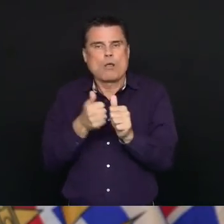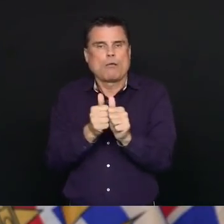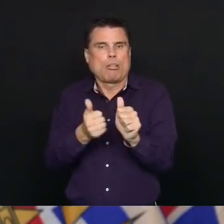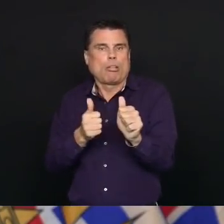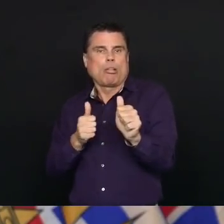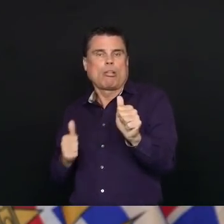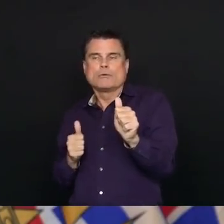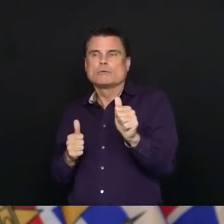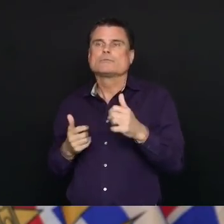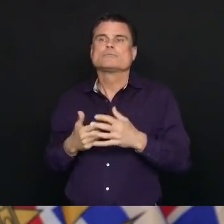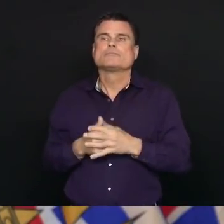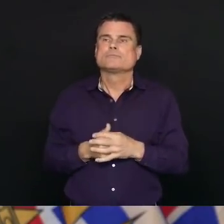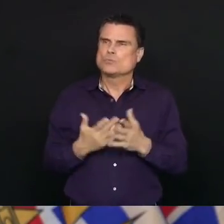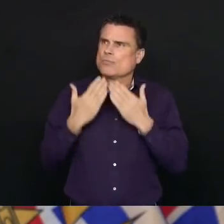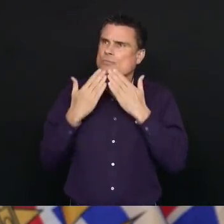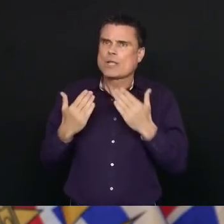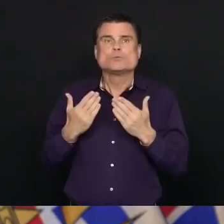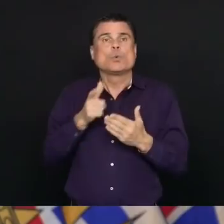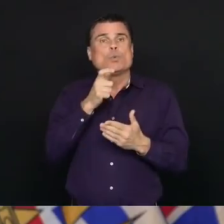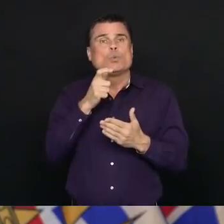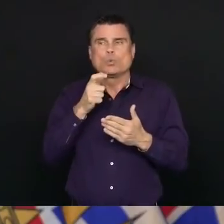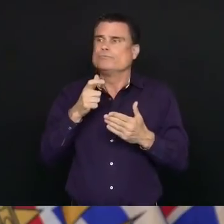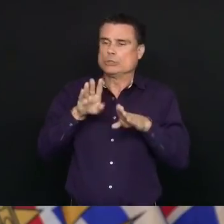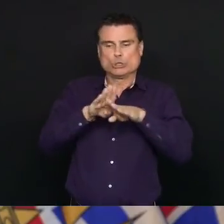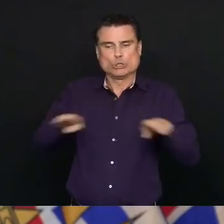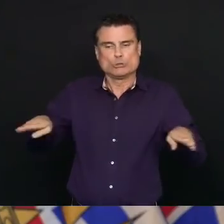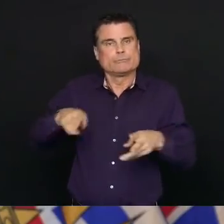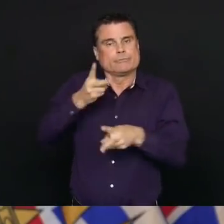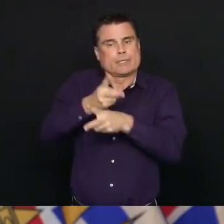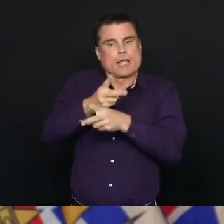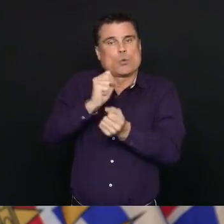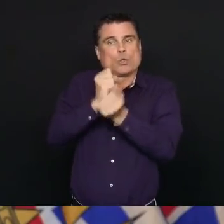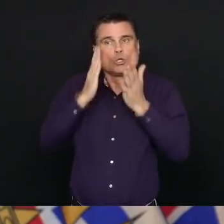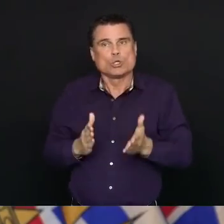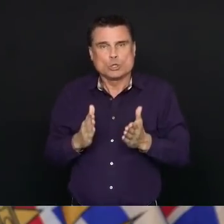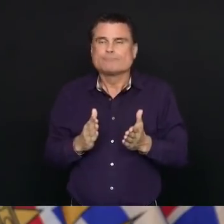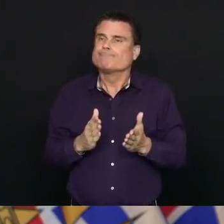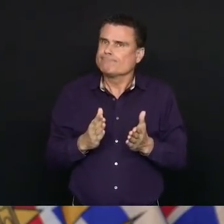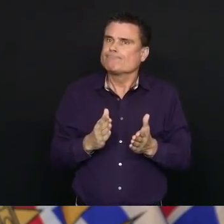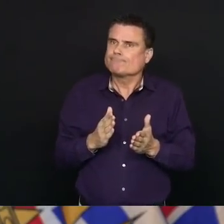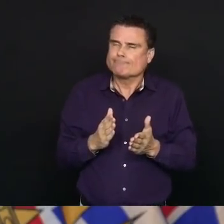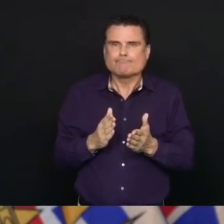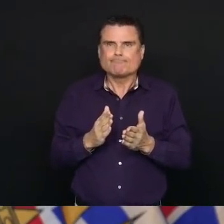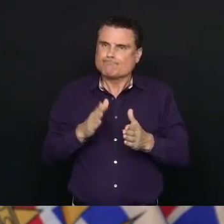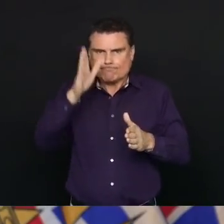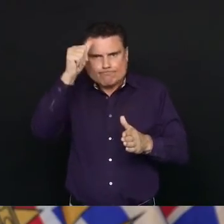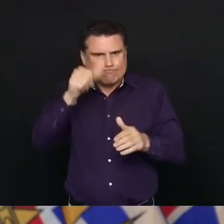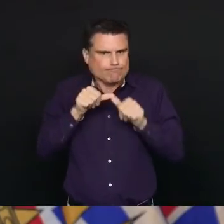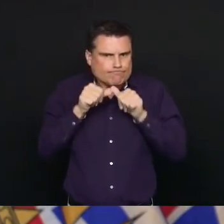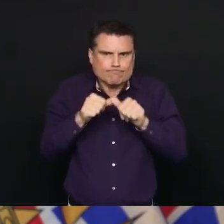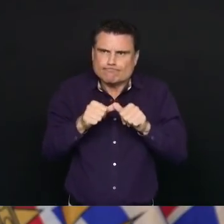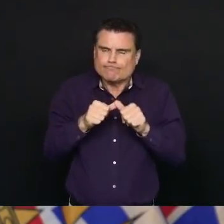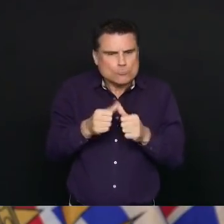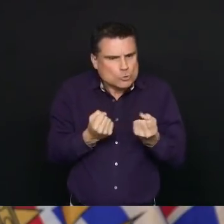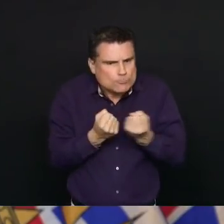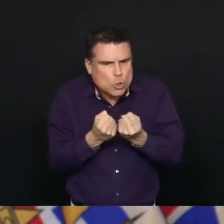classrooms and daycare's to support our healthcare workers and other essential workers. Particularly to support her healthcare workers and our most vulnerable children.